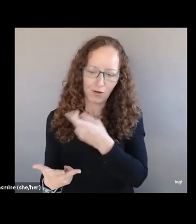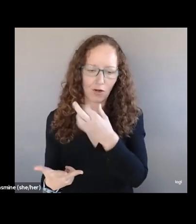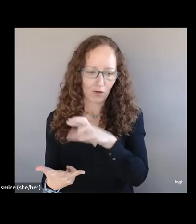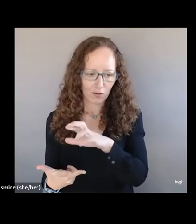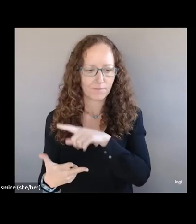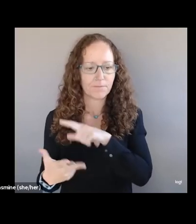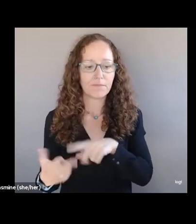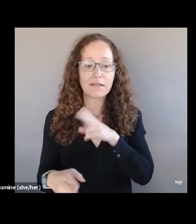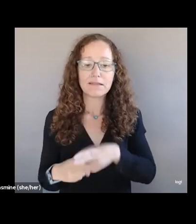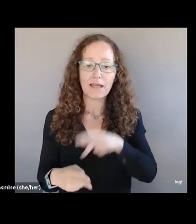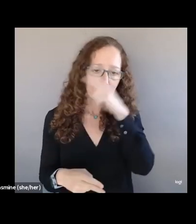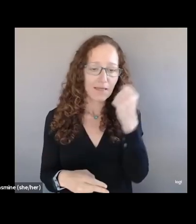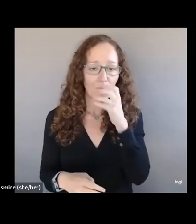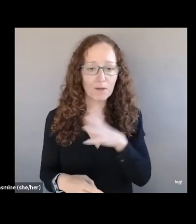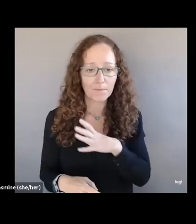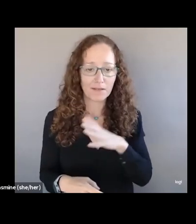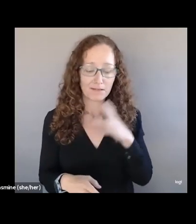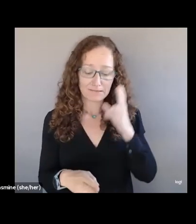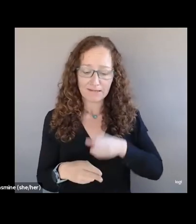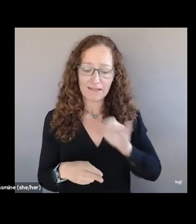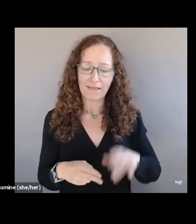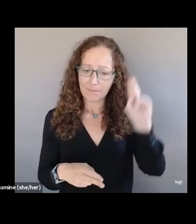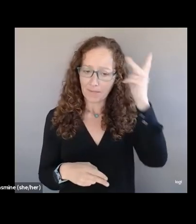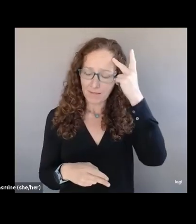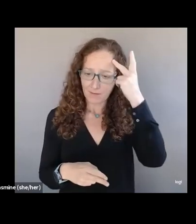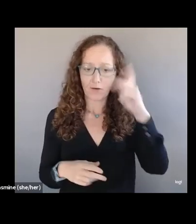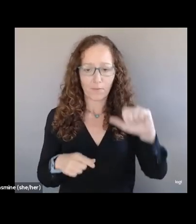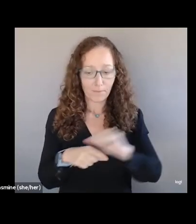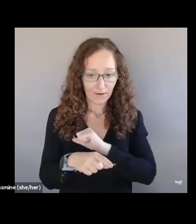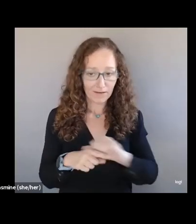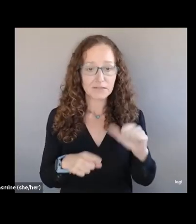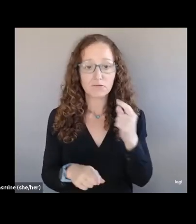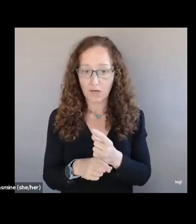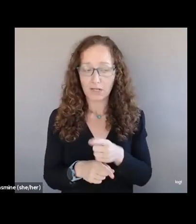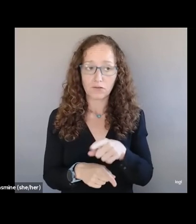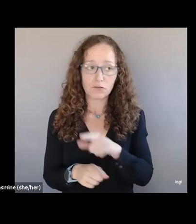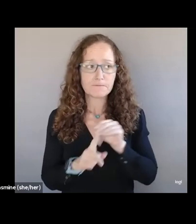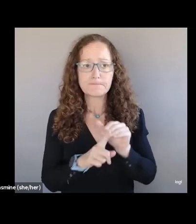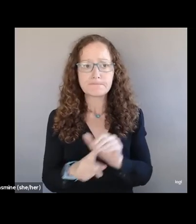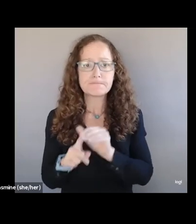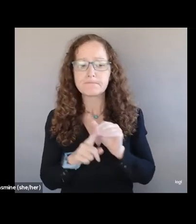citation as a political practice, right, you're reminding us of the very extracted and extractive nature